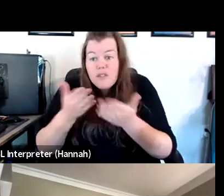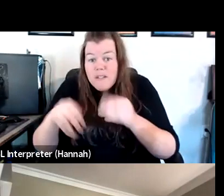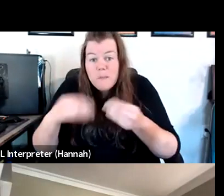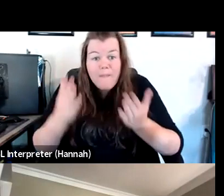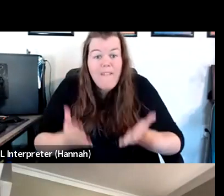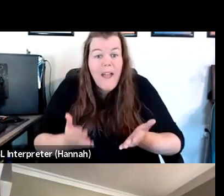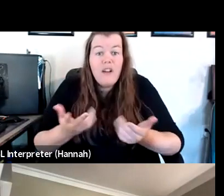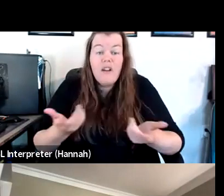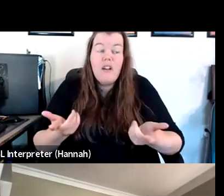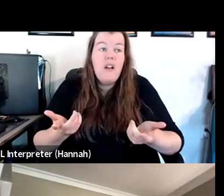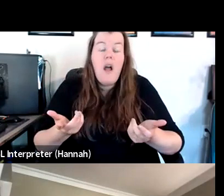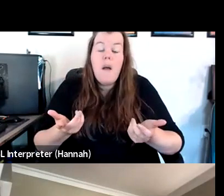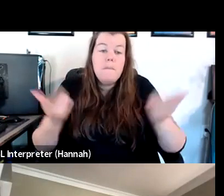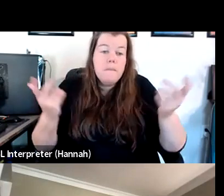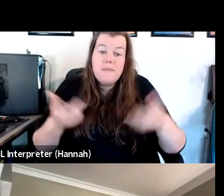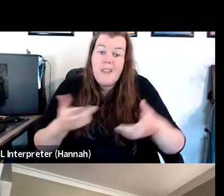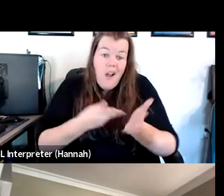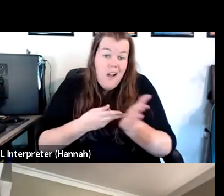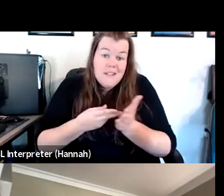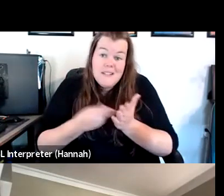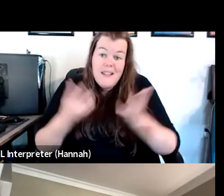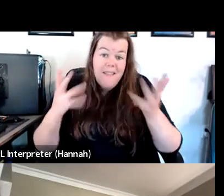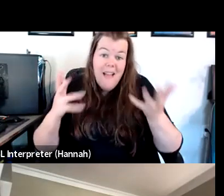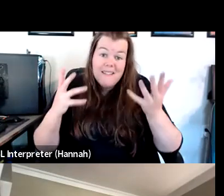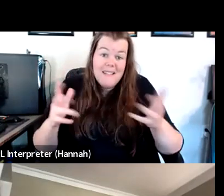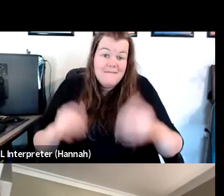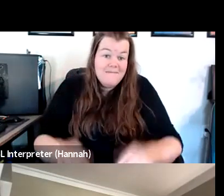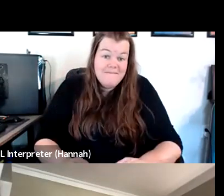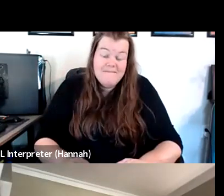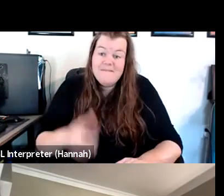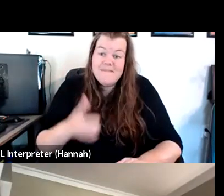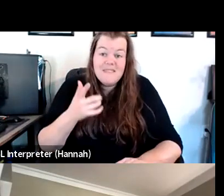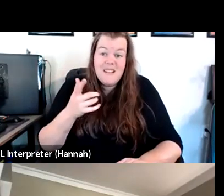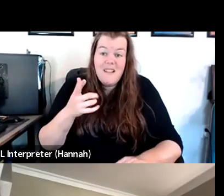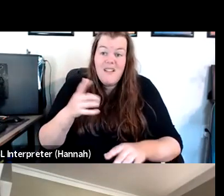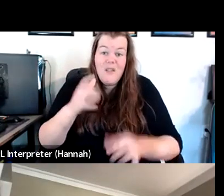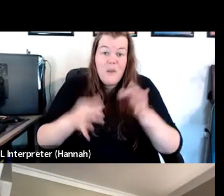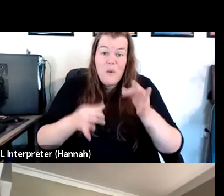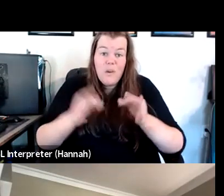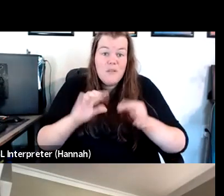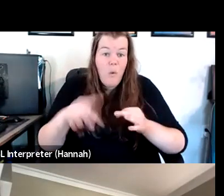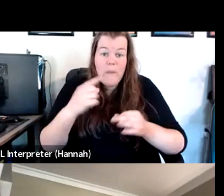um that's that's honestly really all that the courts typically hear on that front